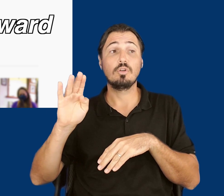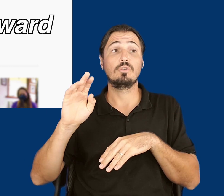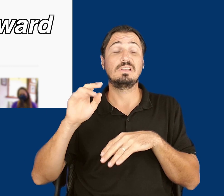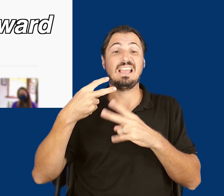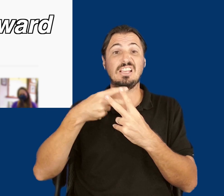forward